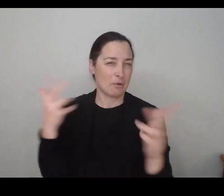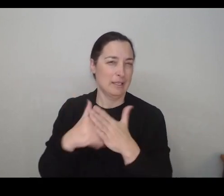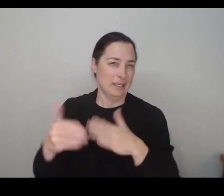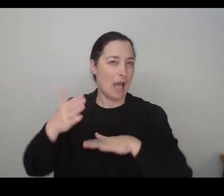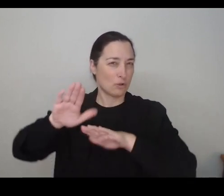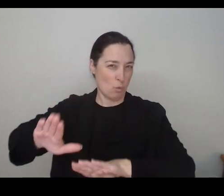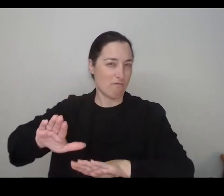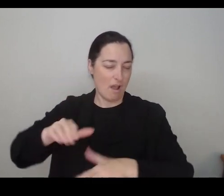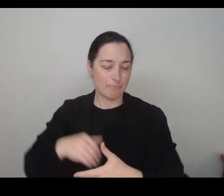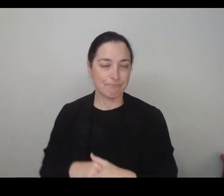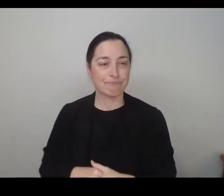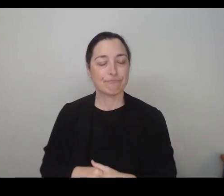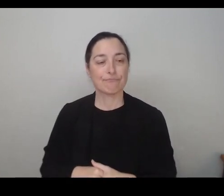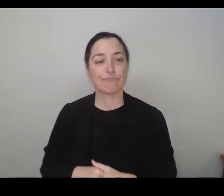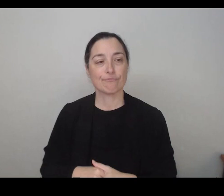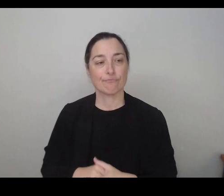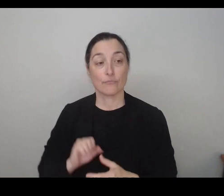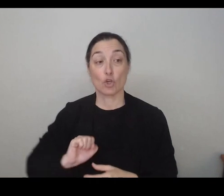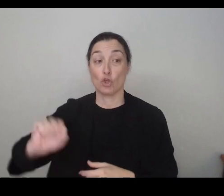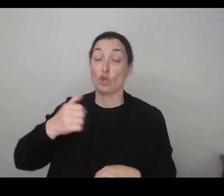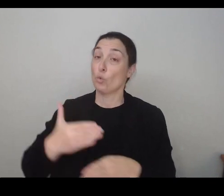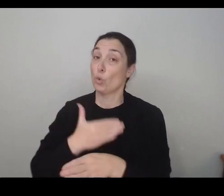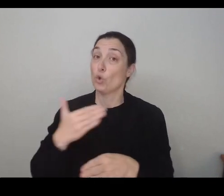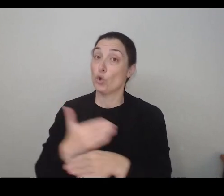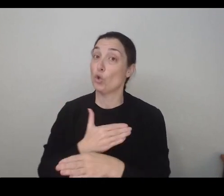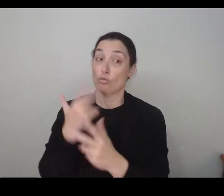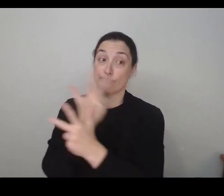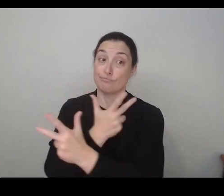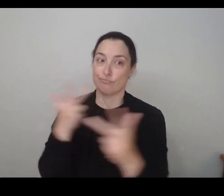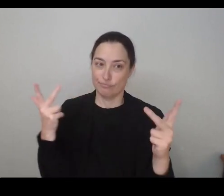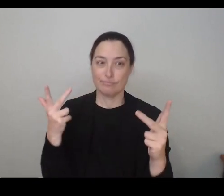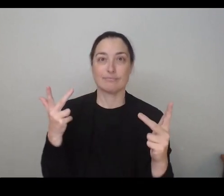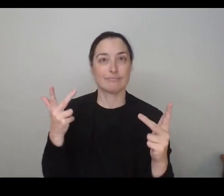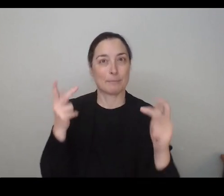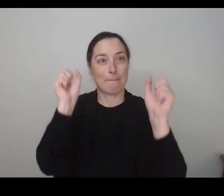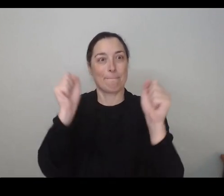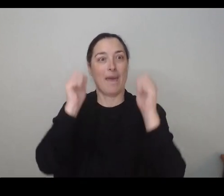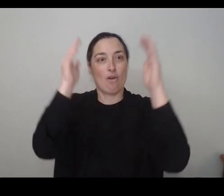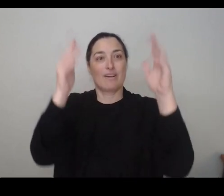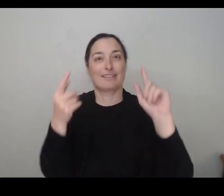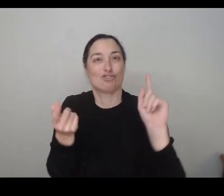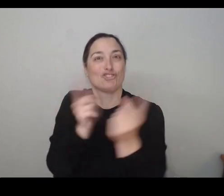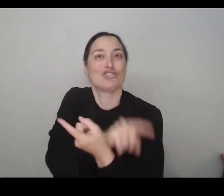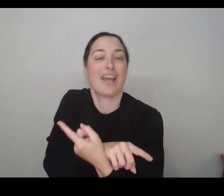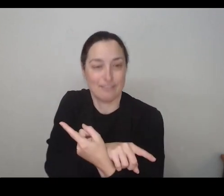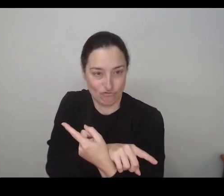Her work most clearly highlight this change of paradise. Kihara exploited Gauguin's fame